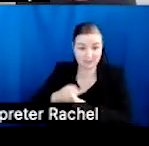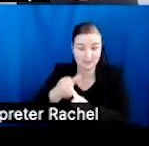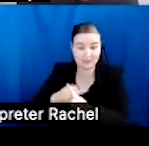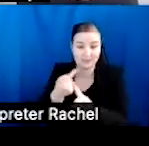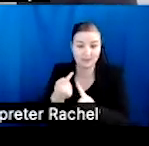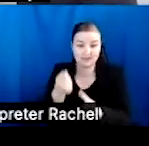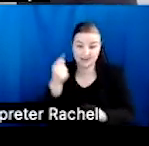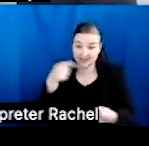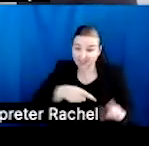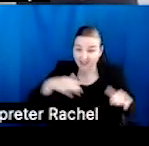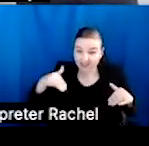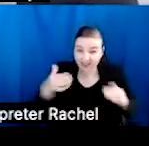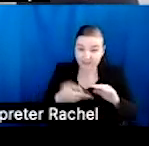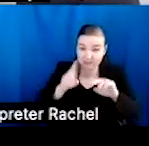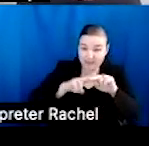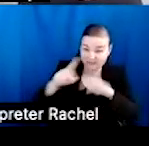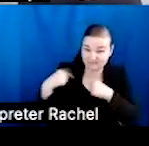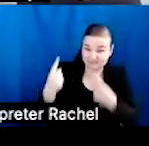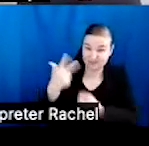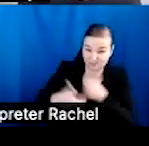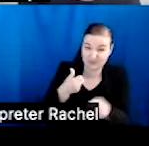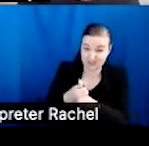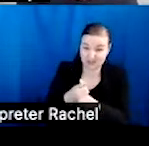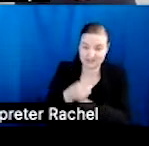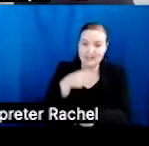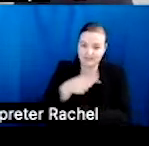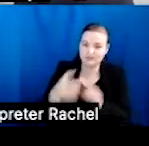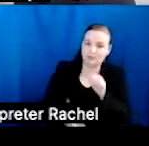raise in over three years, and they represent the majority of the staff of color in our unit.